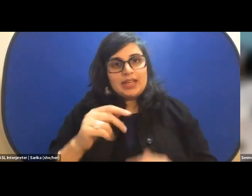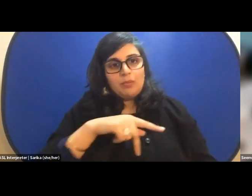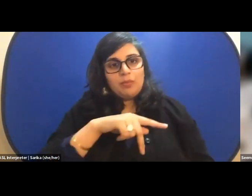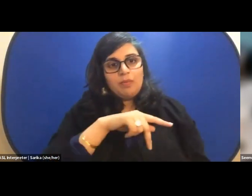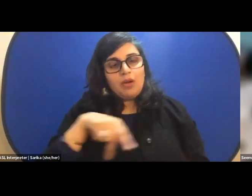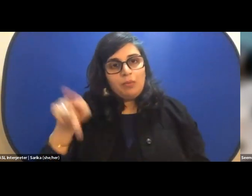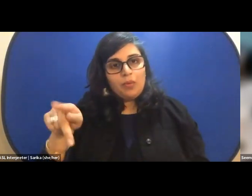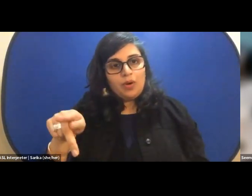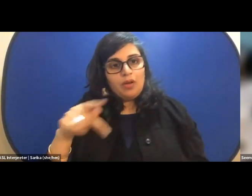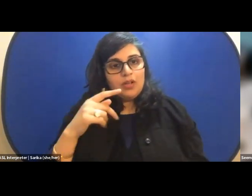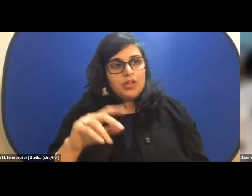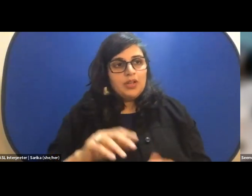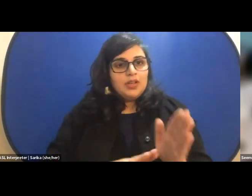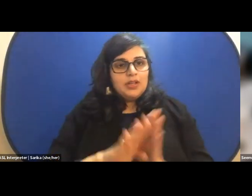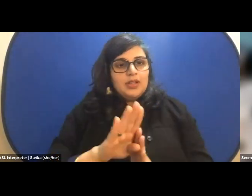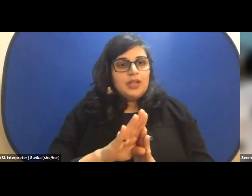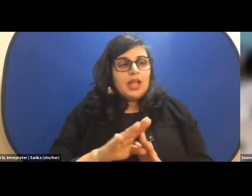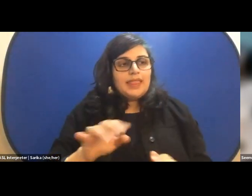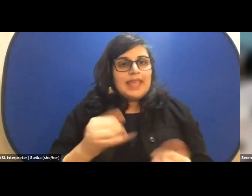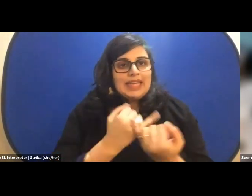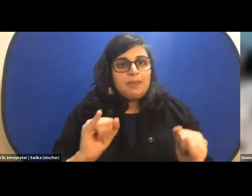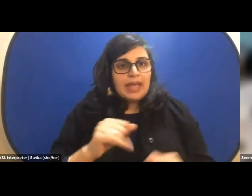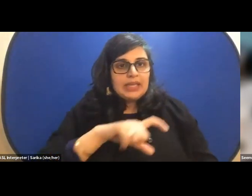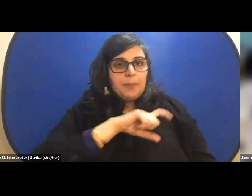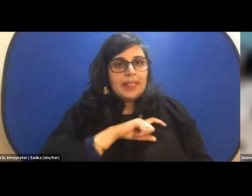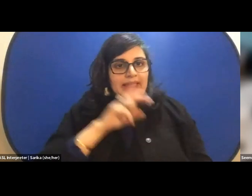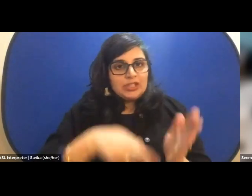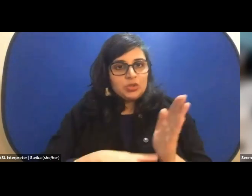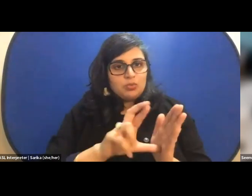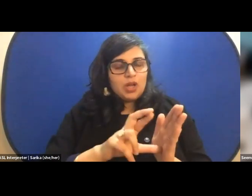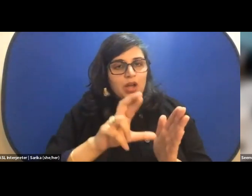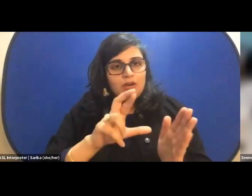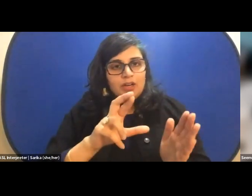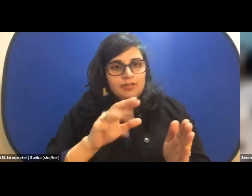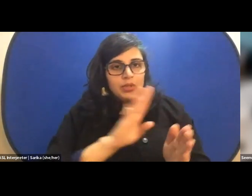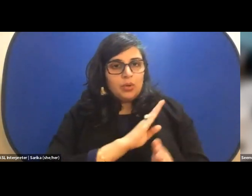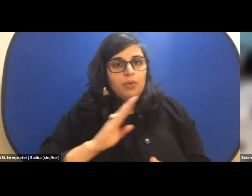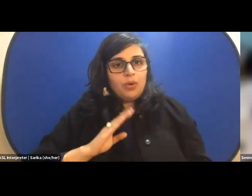advocates. Also I'm with the police accountability commission to rebuild the